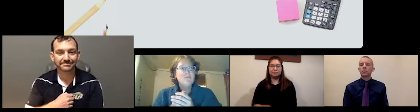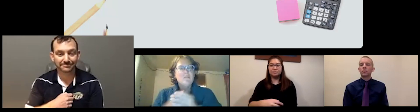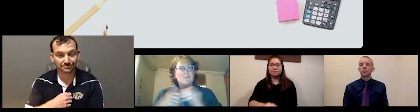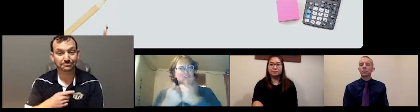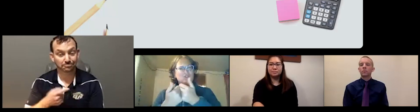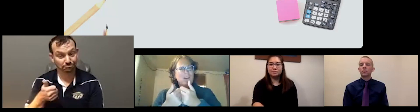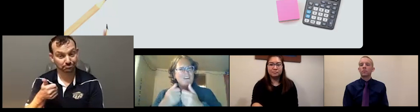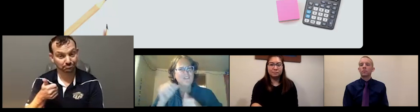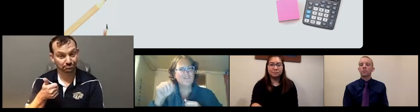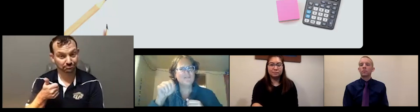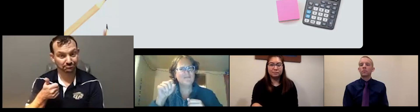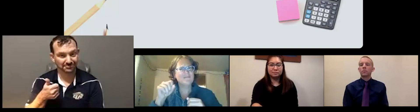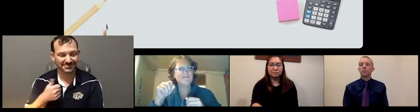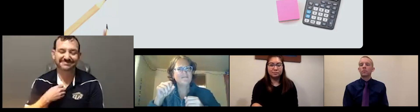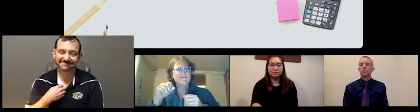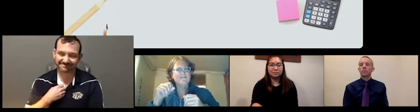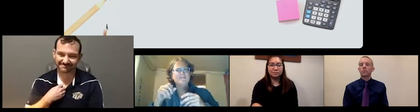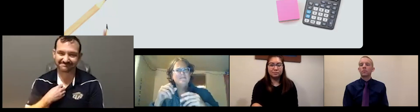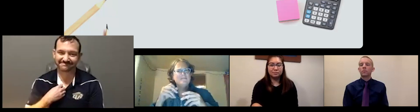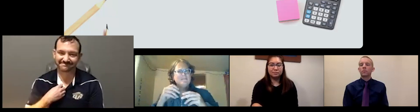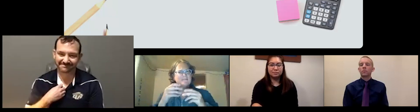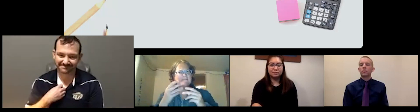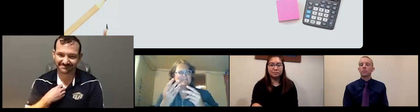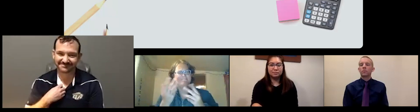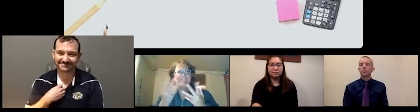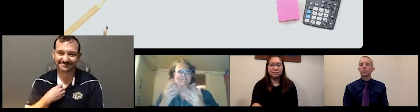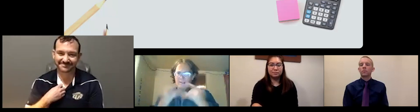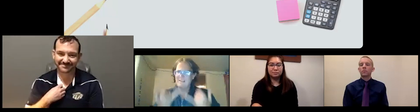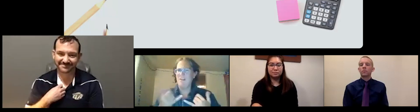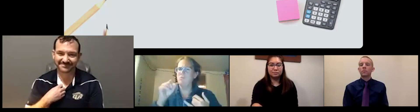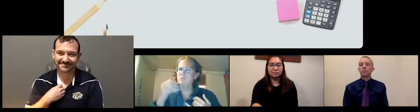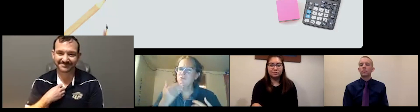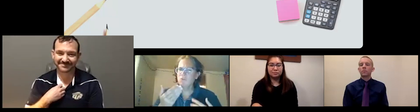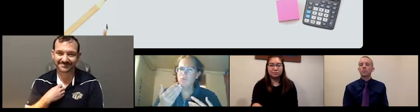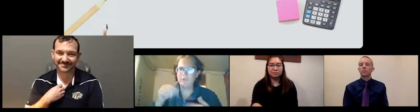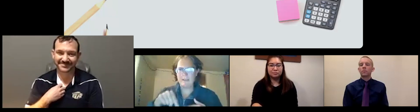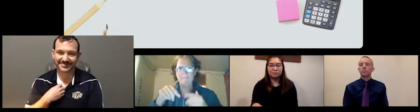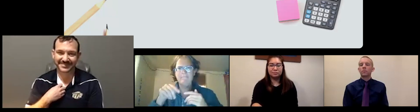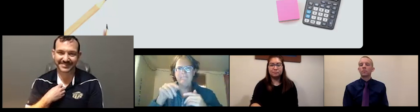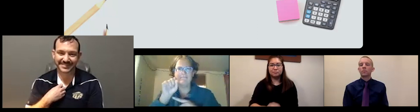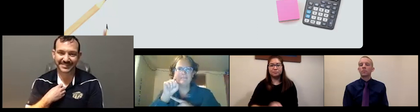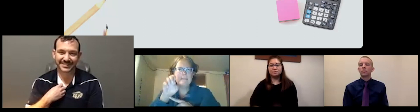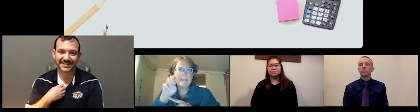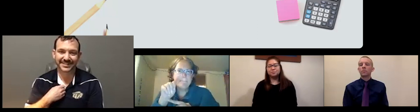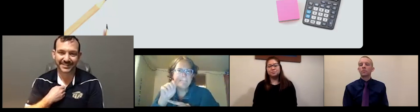It’s a challenge, but now it’s good, now that it seems that the number of deaf and